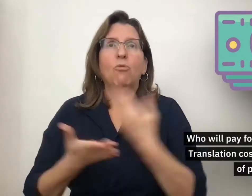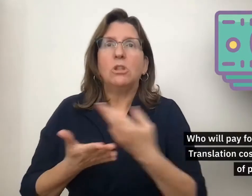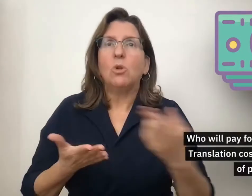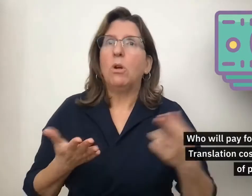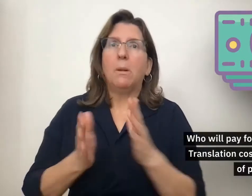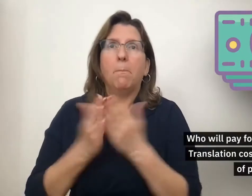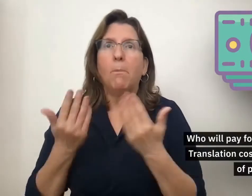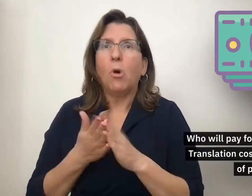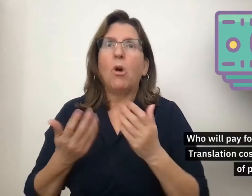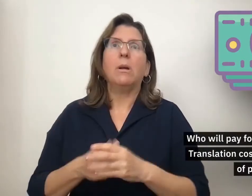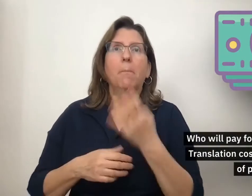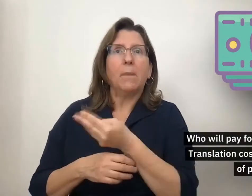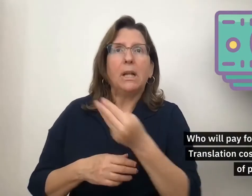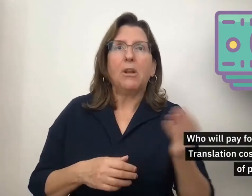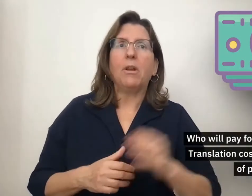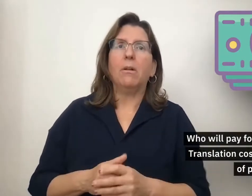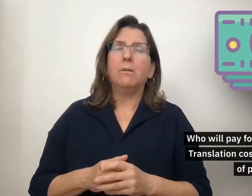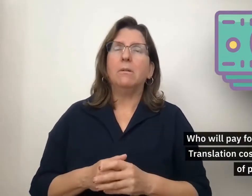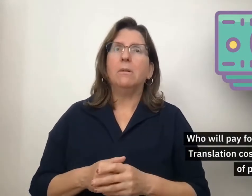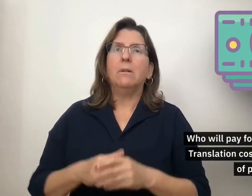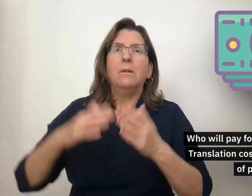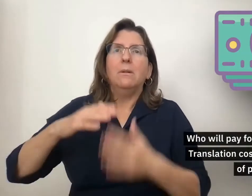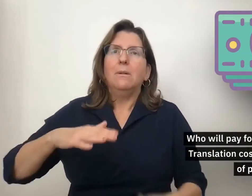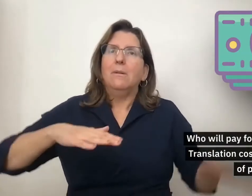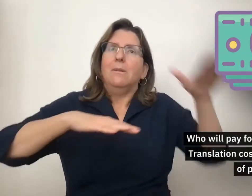Supplementary materials and books may be an additional expense.